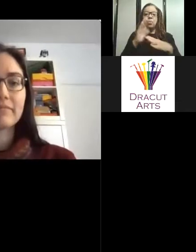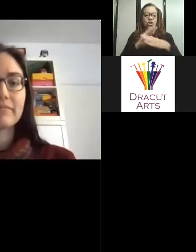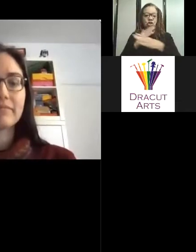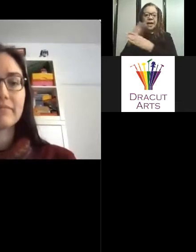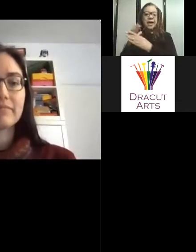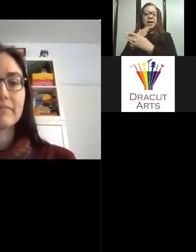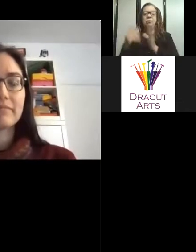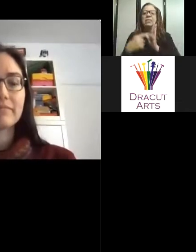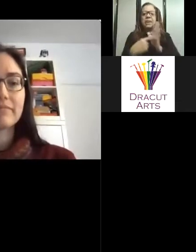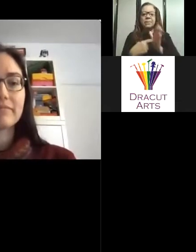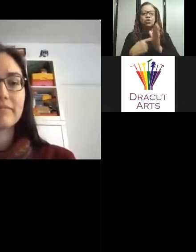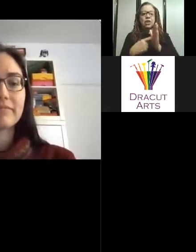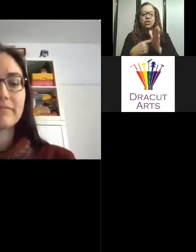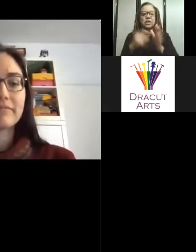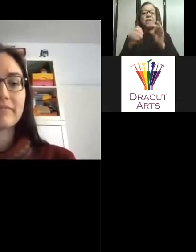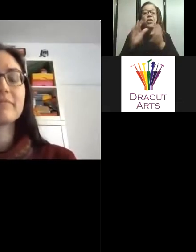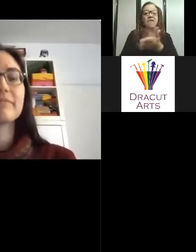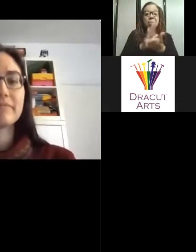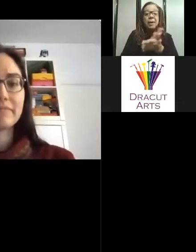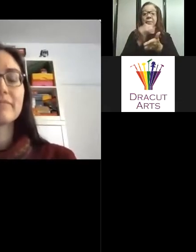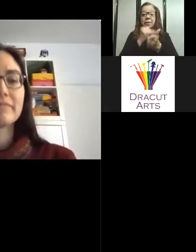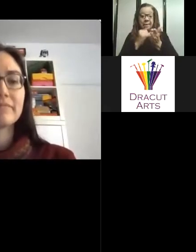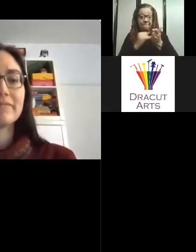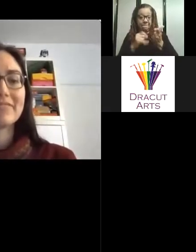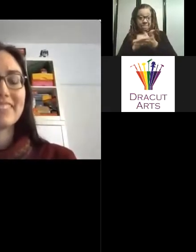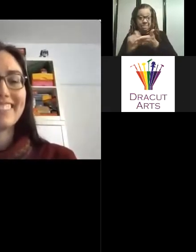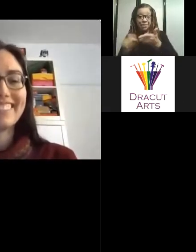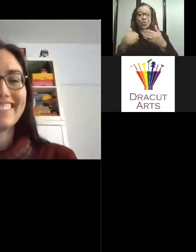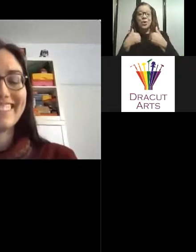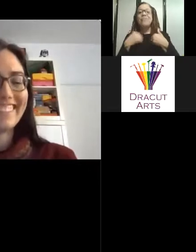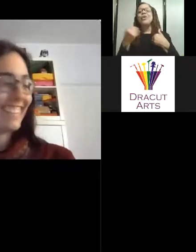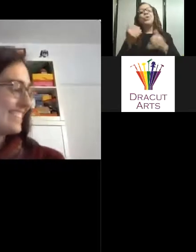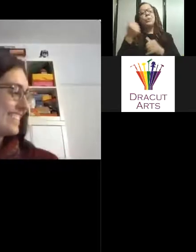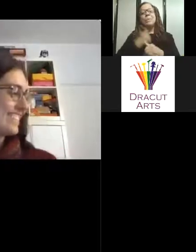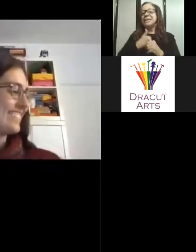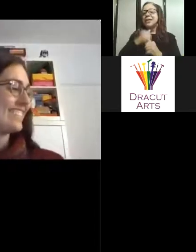think we can all do, if you have paper and pencil, because I'm a-- you know-- I'm a cartoonist, and I love cartooning with people!